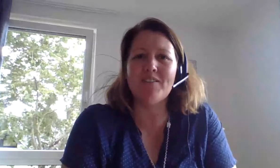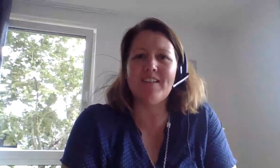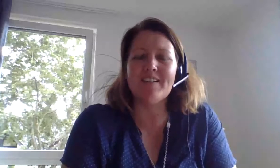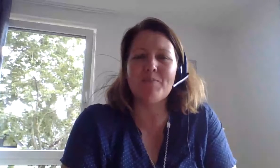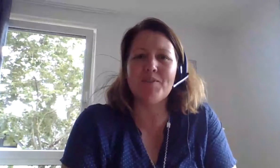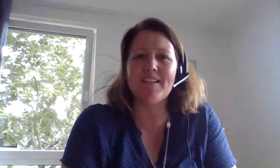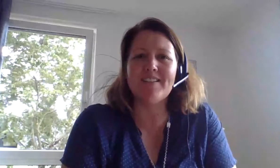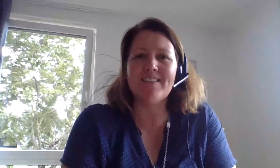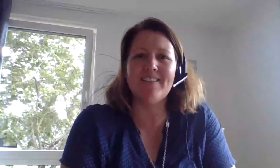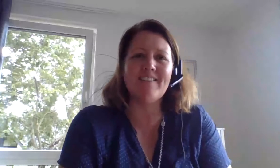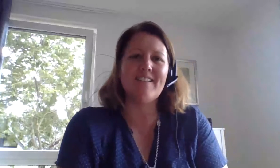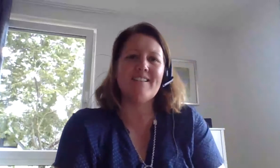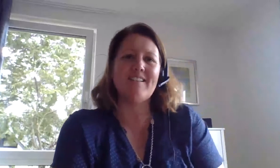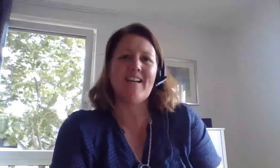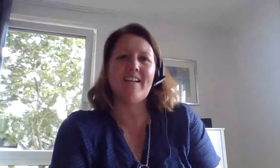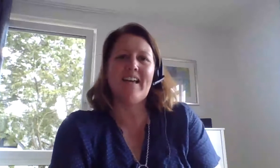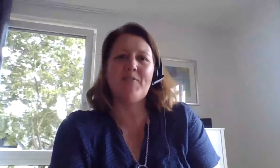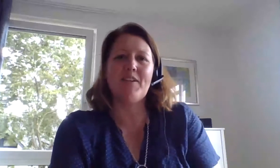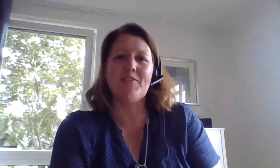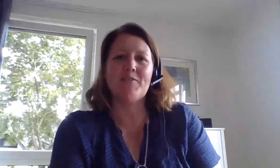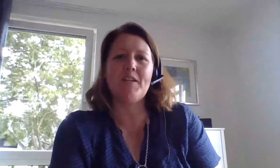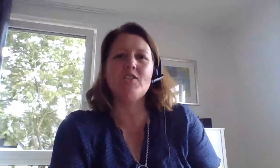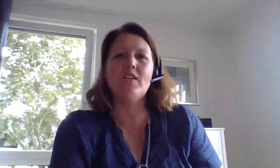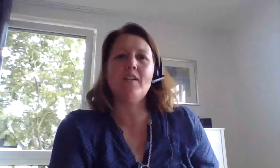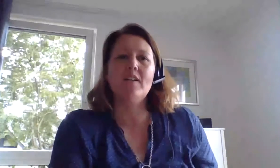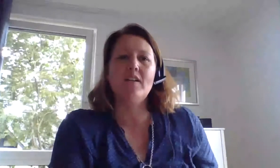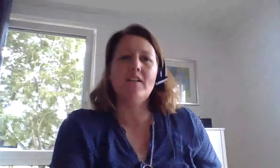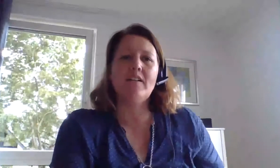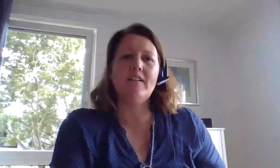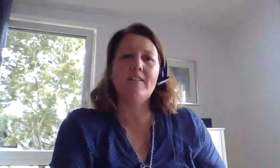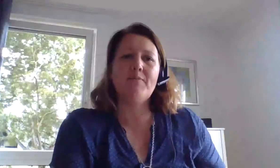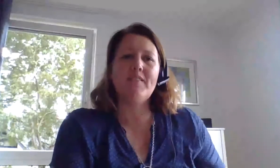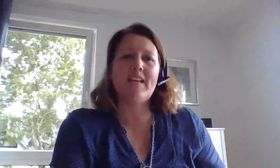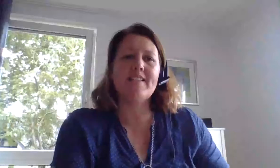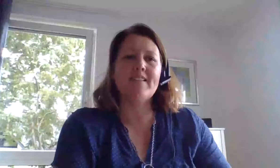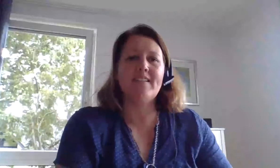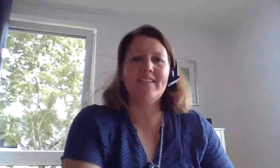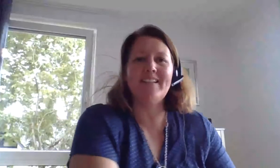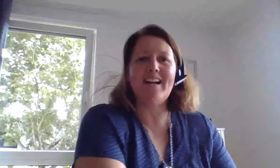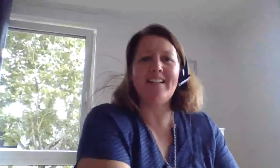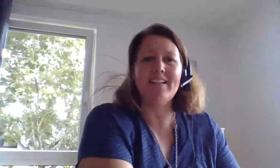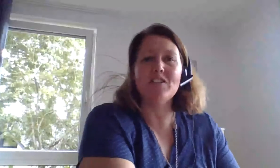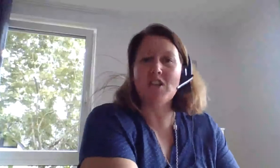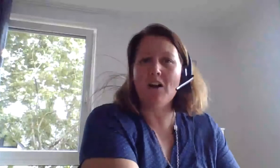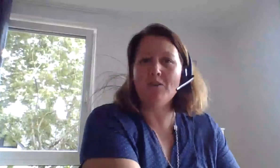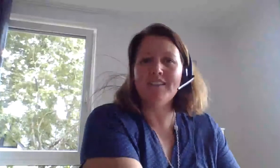Our next presenter is having her speech. That's Ya-Ling Chao.